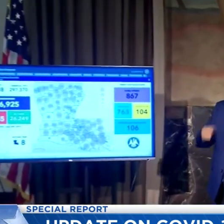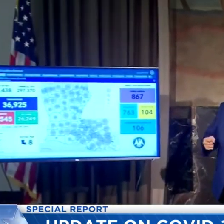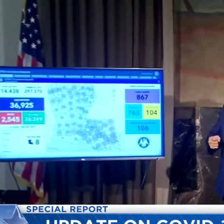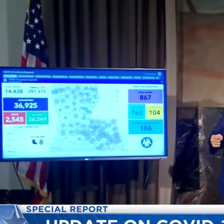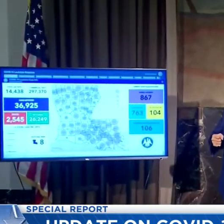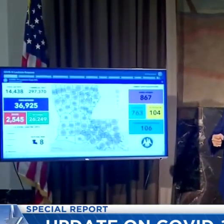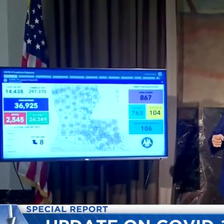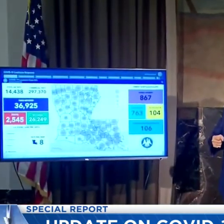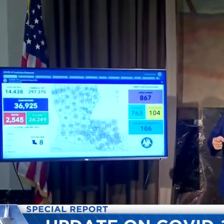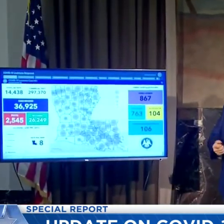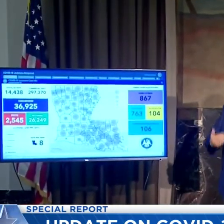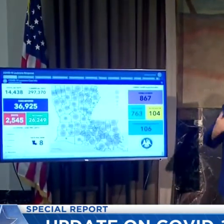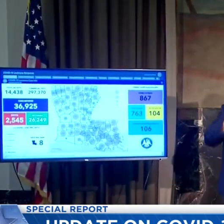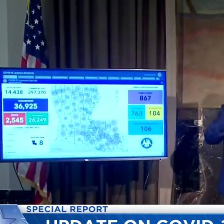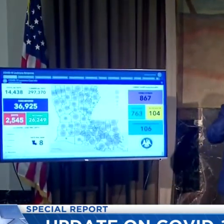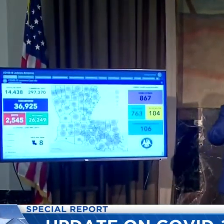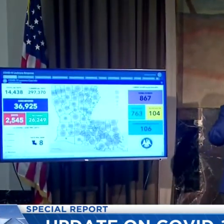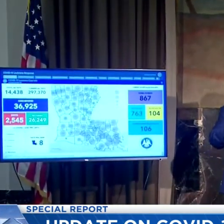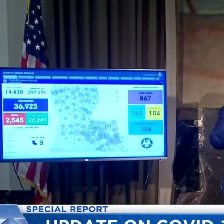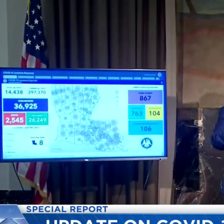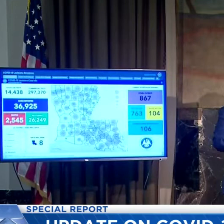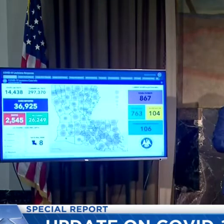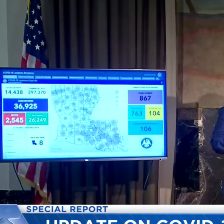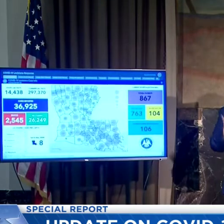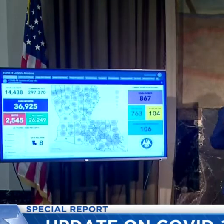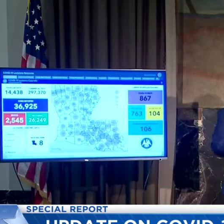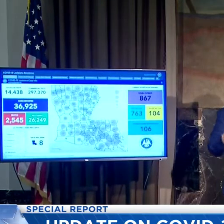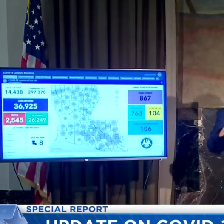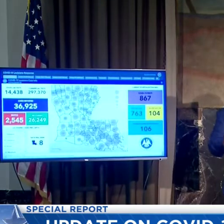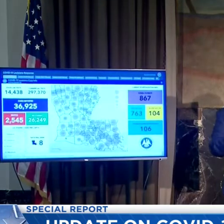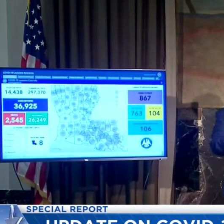WE BELIEVE THAT IF YOU LOOK AT THIS NUMBER THAT WE UPDATED ON MONDAY THAT THERE IS MORETHAN 26,000 INDIVIDUALS THAT ARE